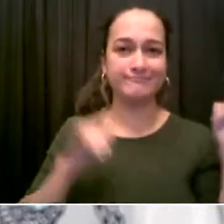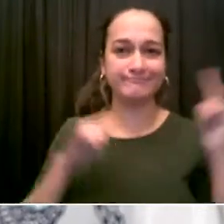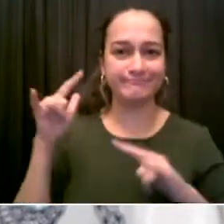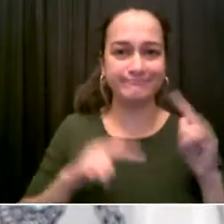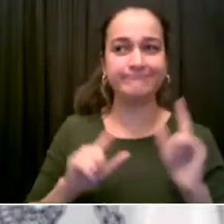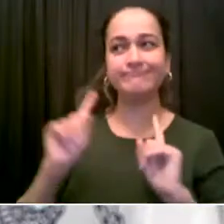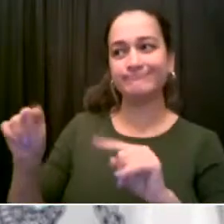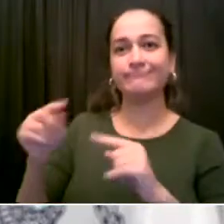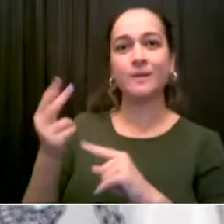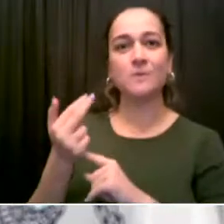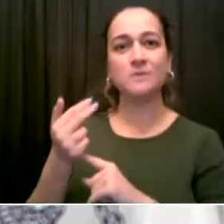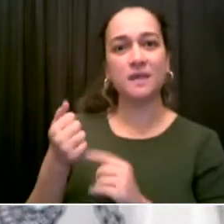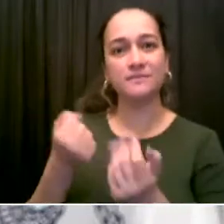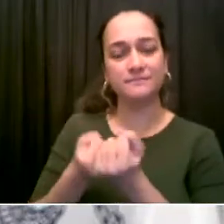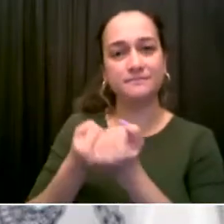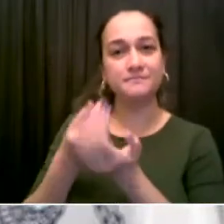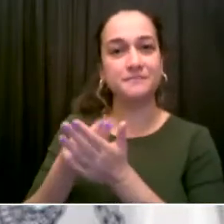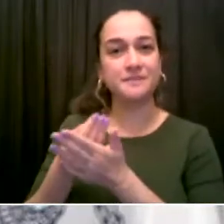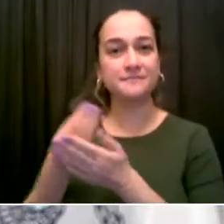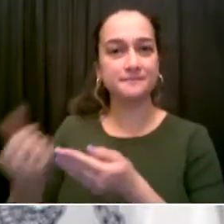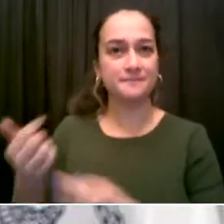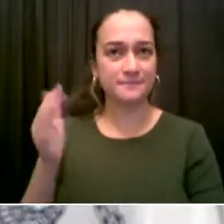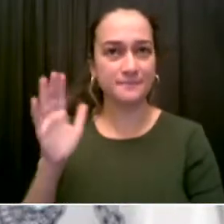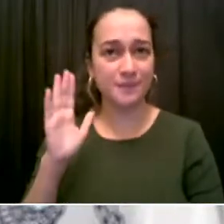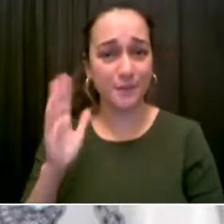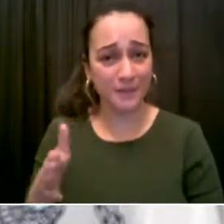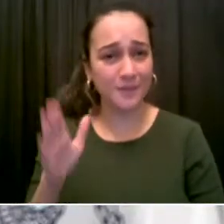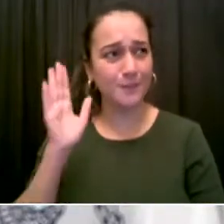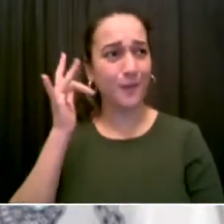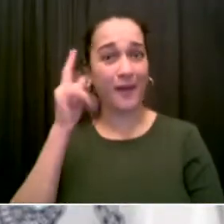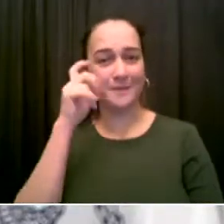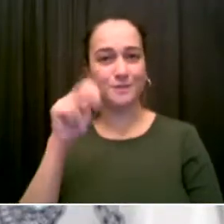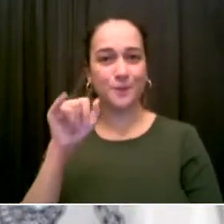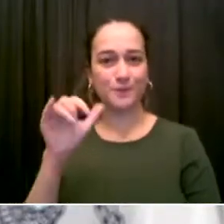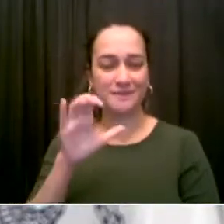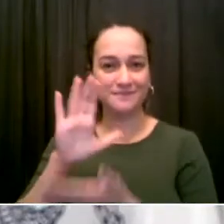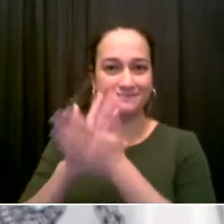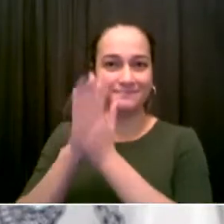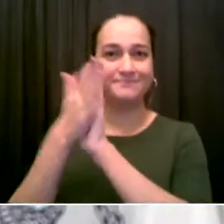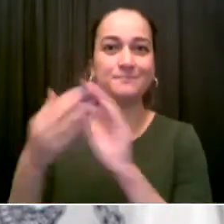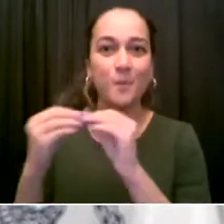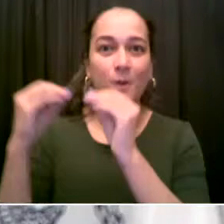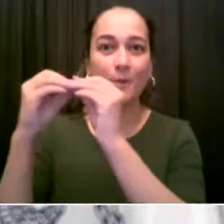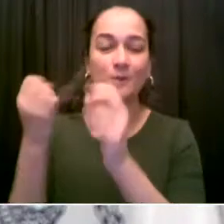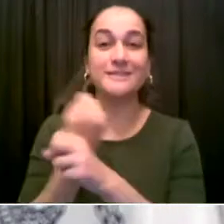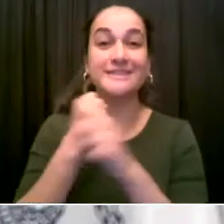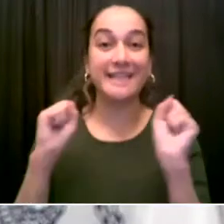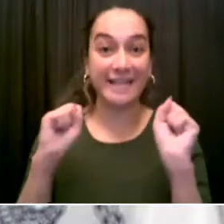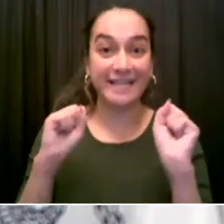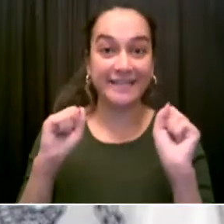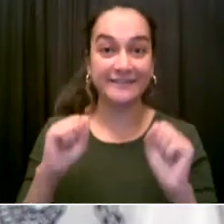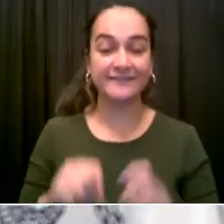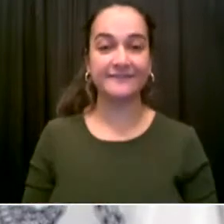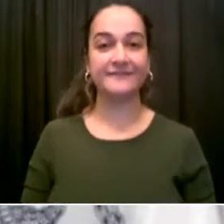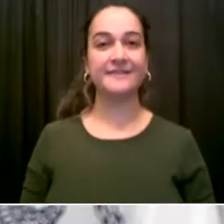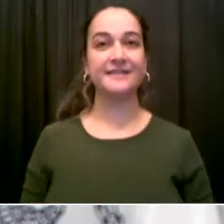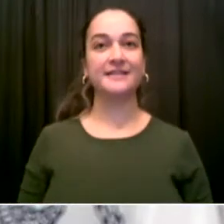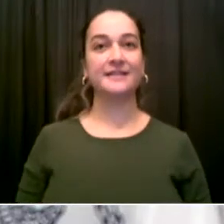UP. I THINK THE SUMMER WILL BE A TIME OF INTENSE ACTIVITY INTH E CITY WITH A LOT OF PEOPLE COMING HERE. T IWILL BE A BETTER CHOICE, FOR EVERY WAYS NDA, R FO